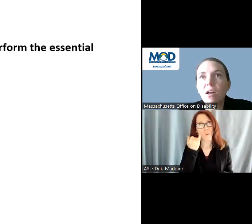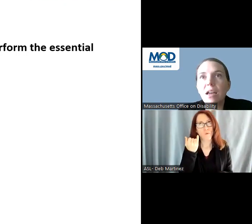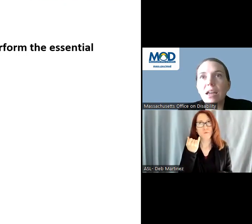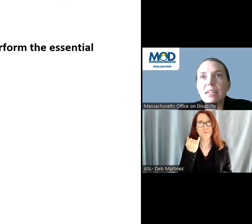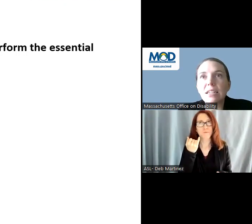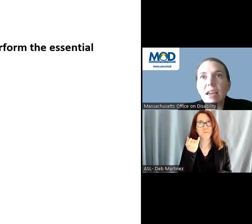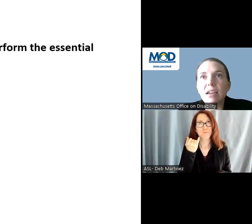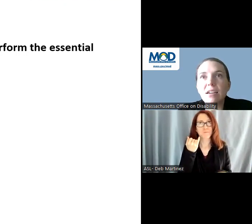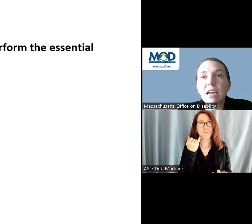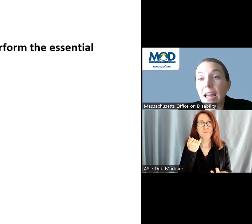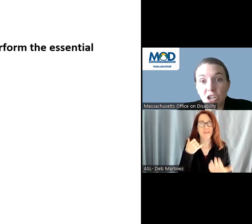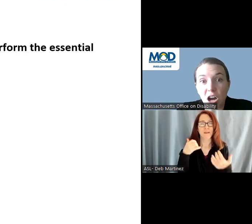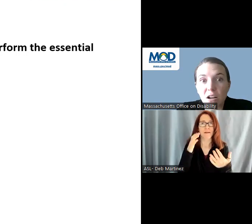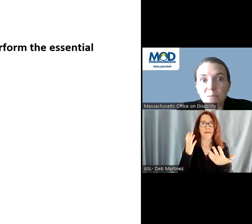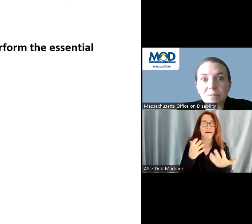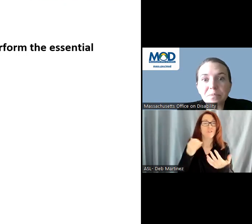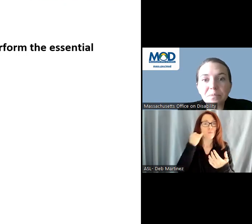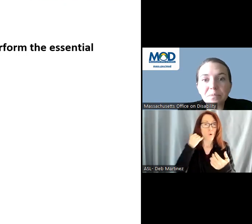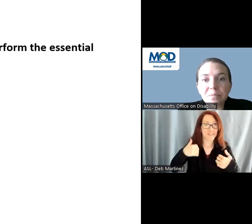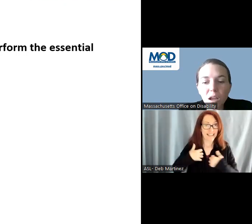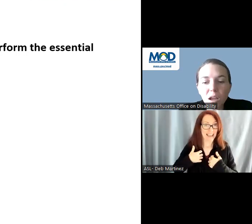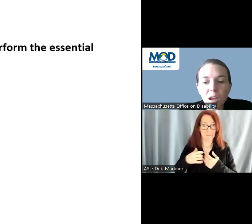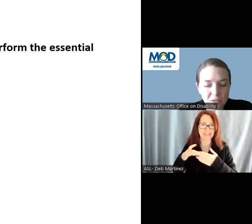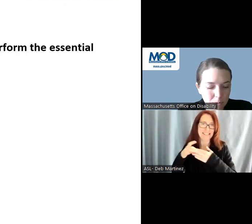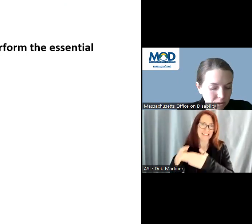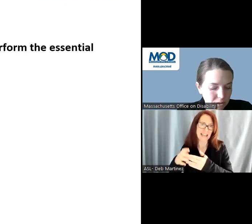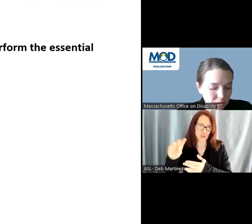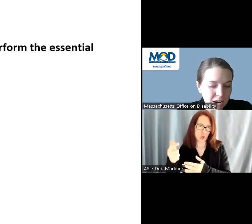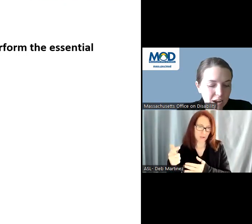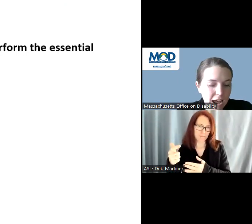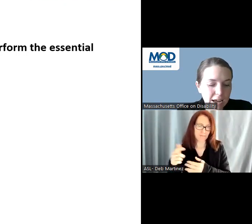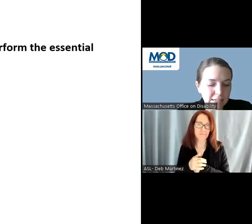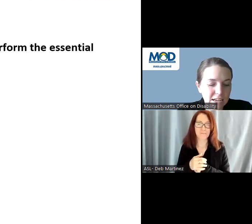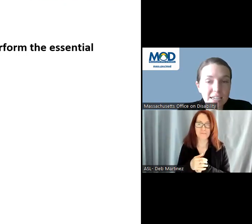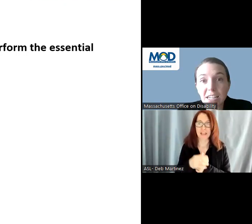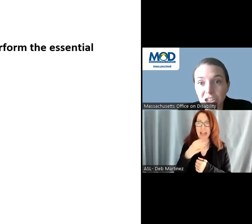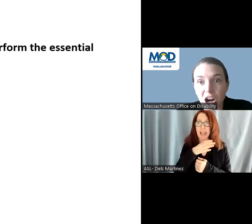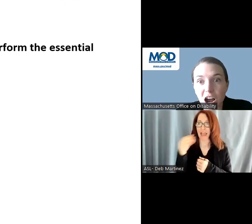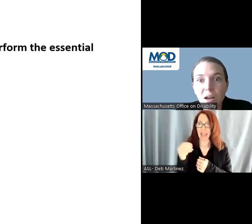is a guide dog and the person has a desk job